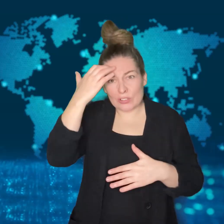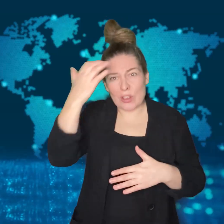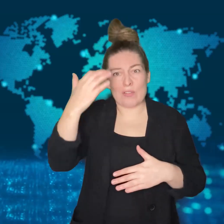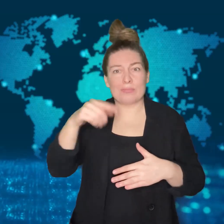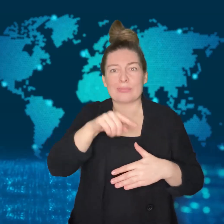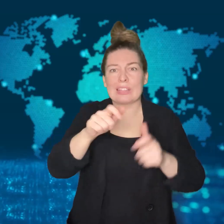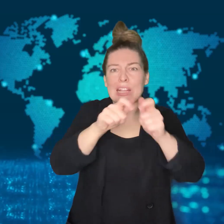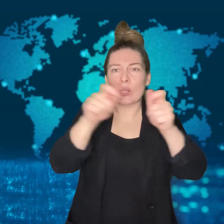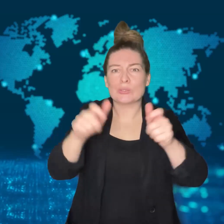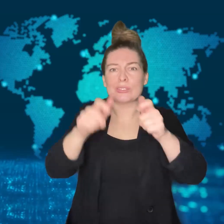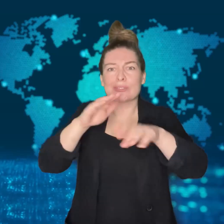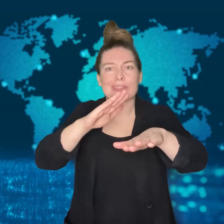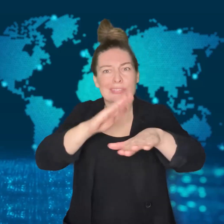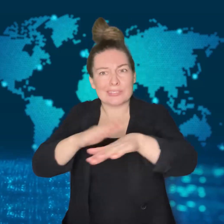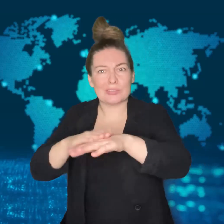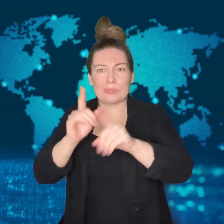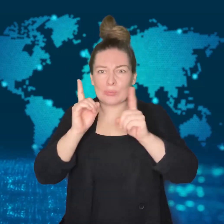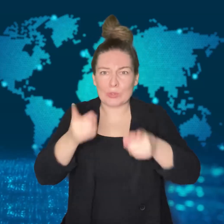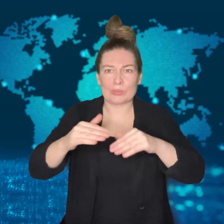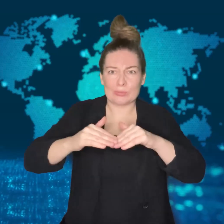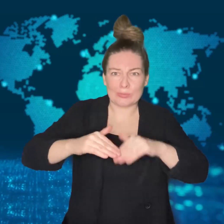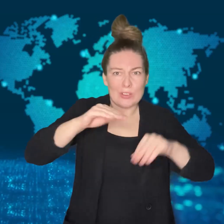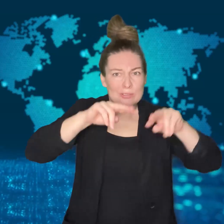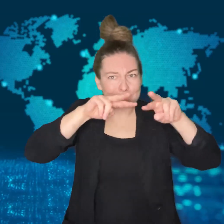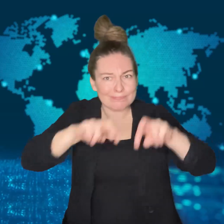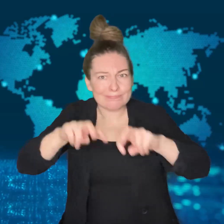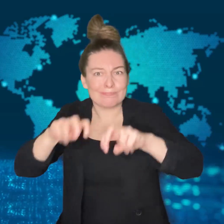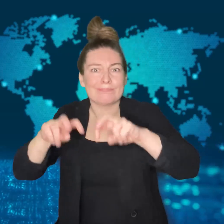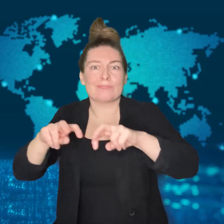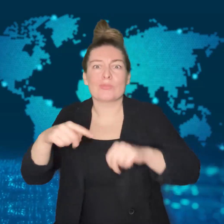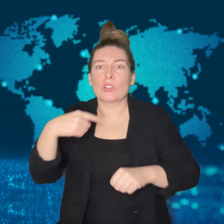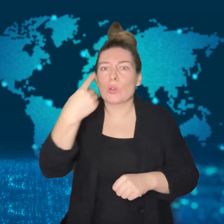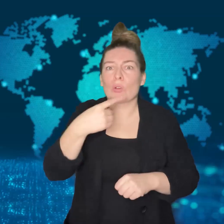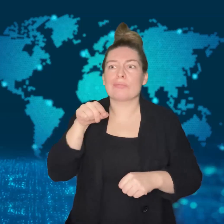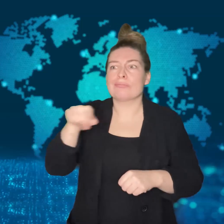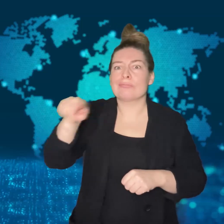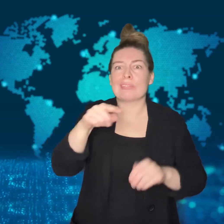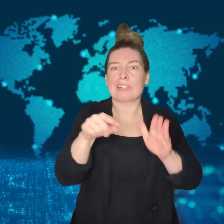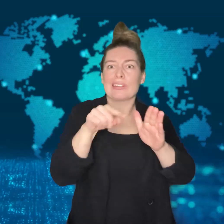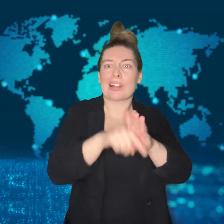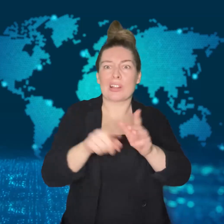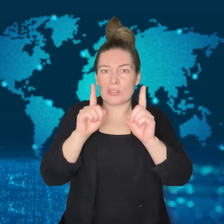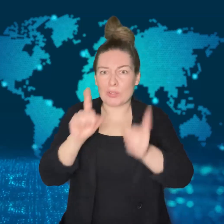bring those who are responsible to justice.